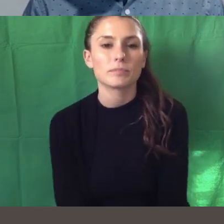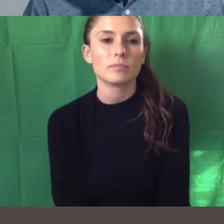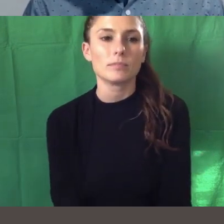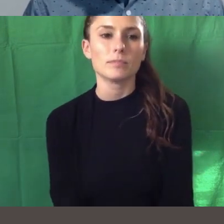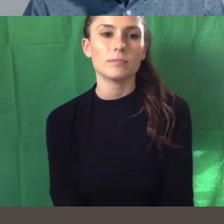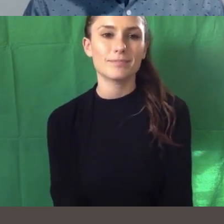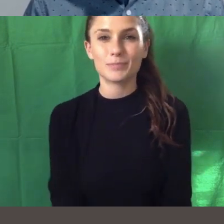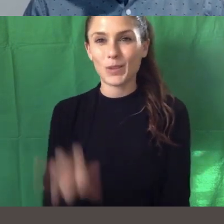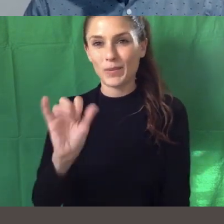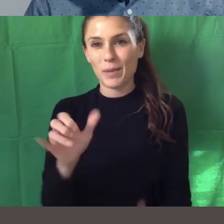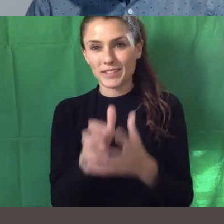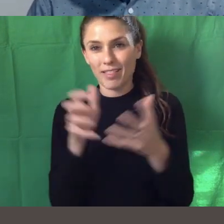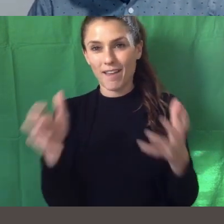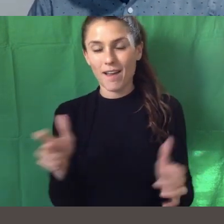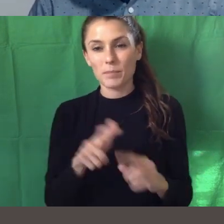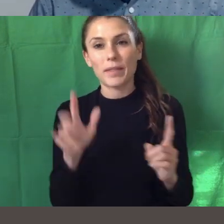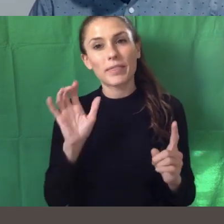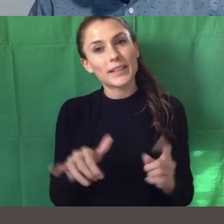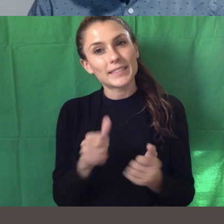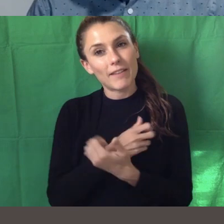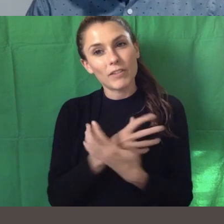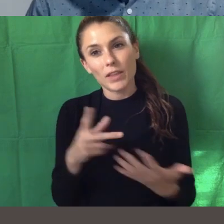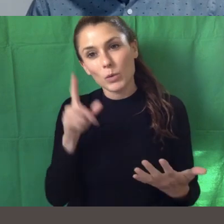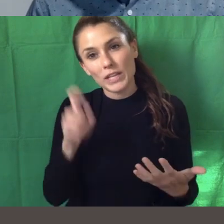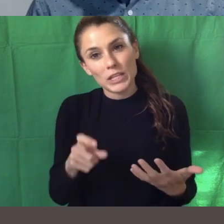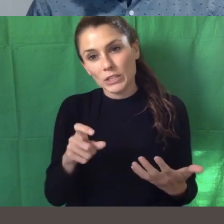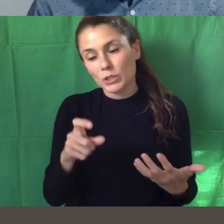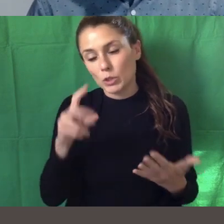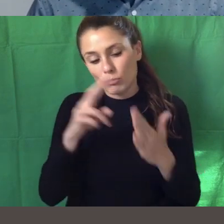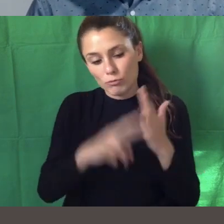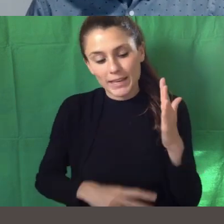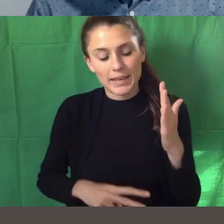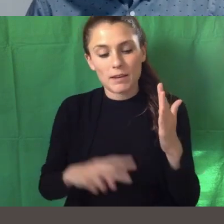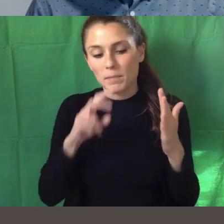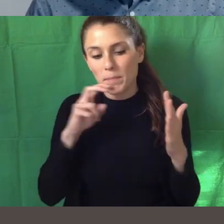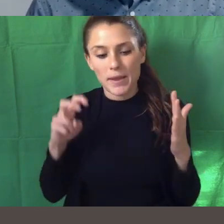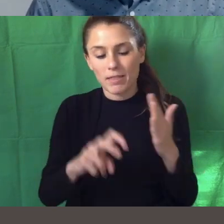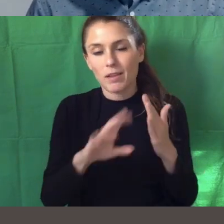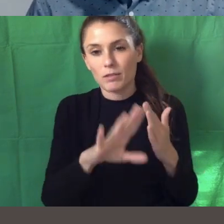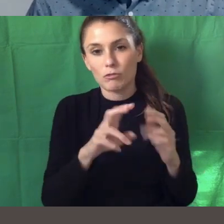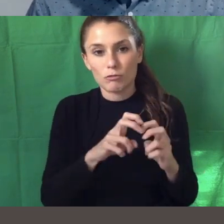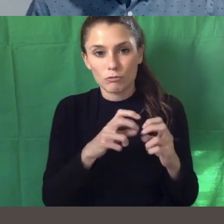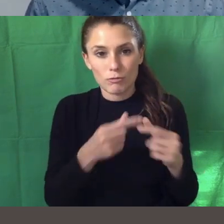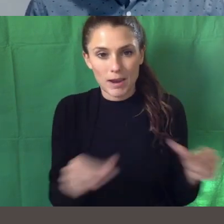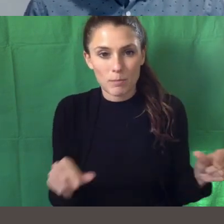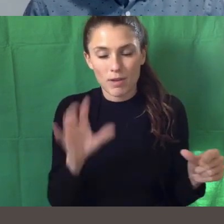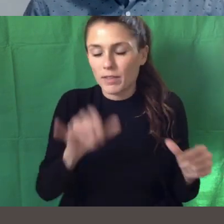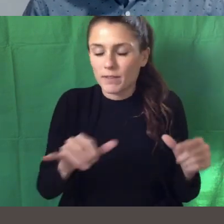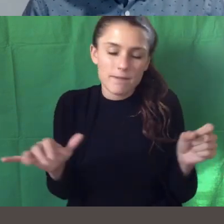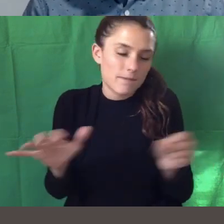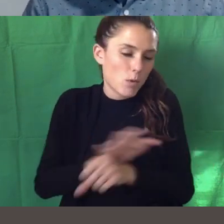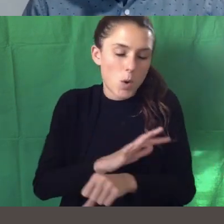So that was a lot, but that's everything you need to read all Python's grammar. That's the complete syntax for PEG.